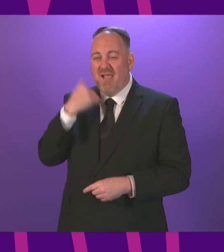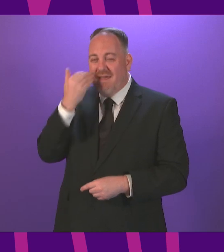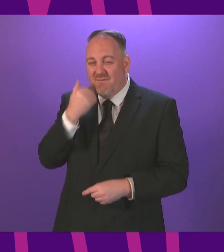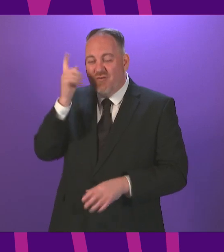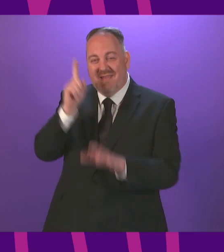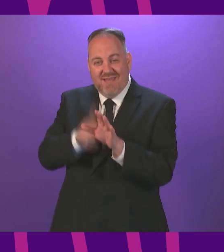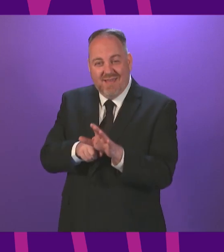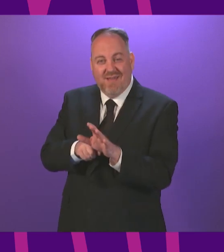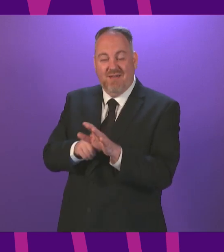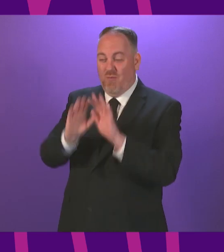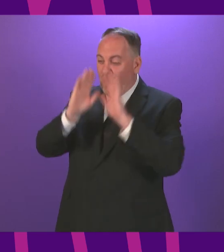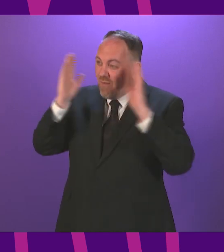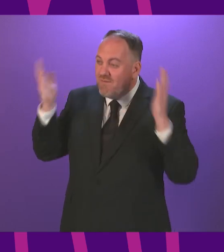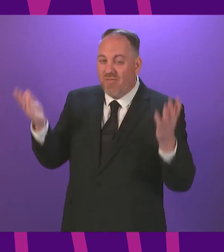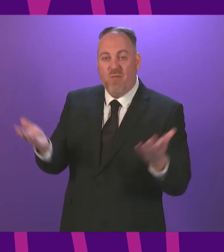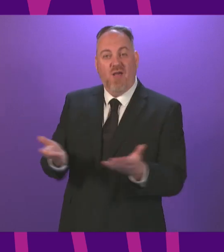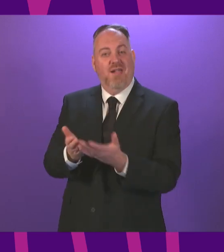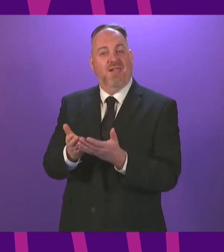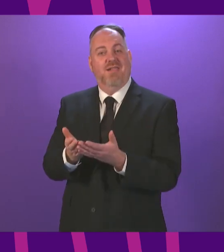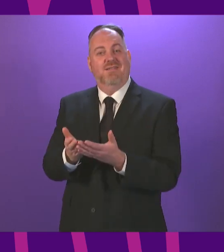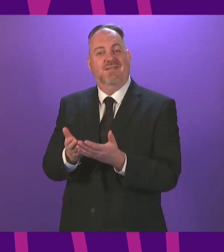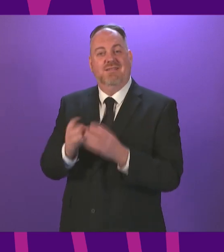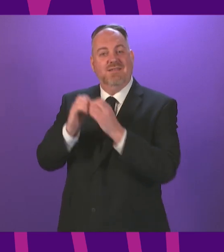in countries across the globe participate in the programme. Last year, in Scotland alone,